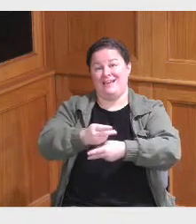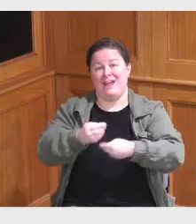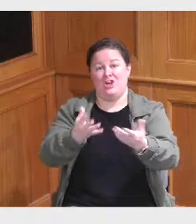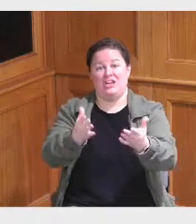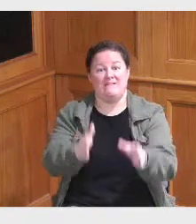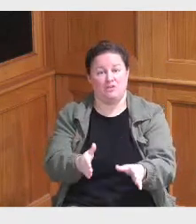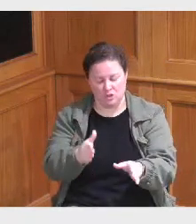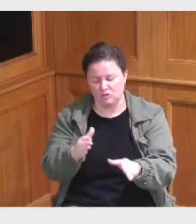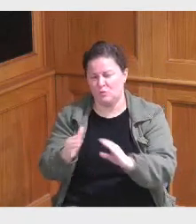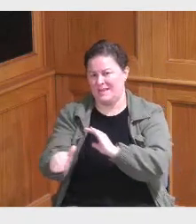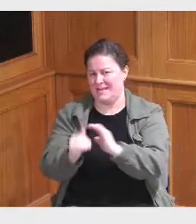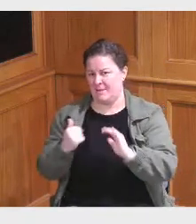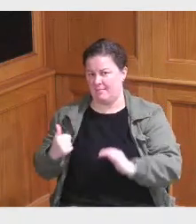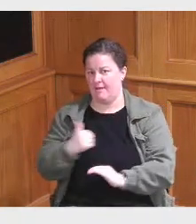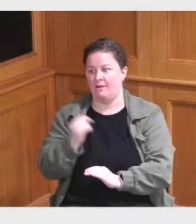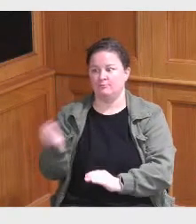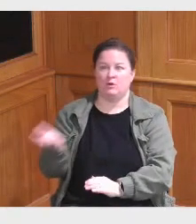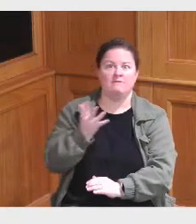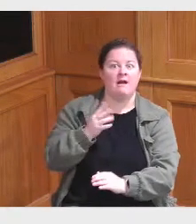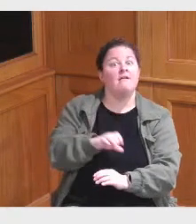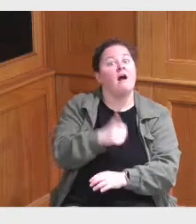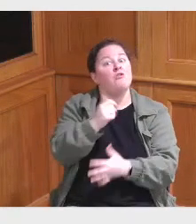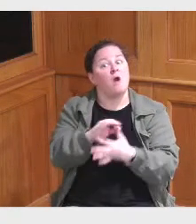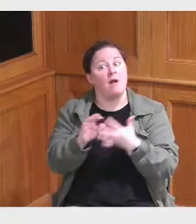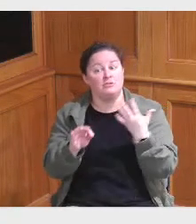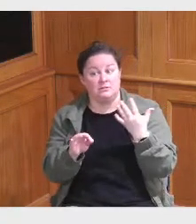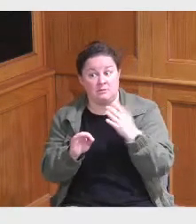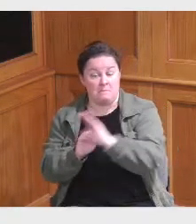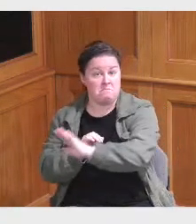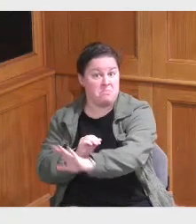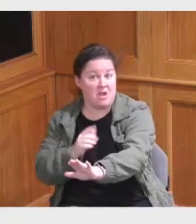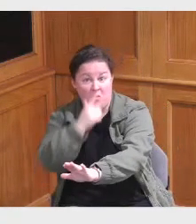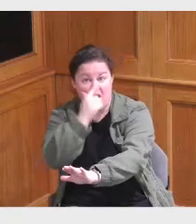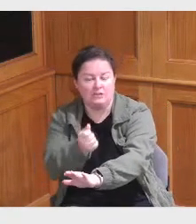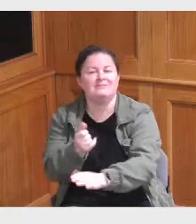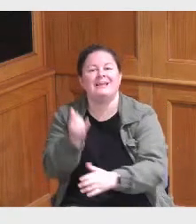know additional options that they're interested in so if there's an activity that's not on the